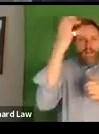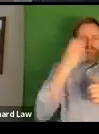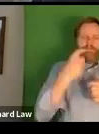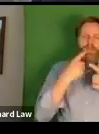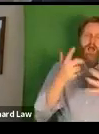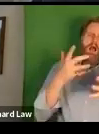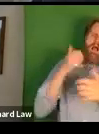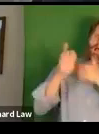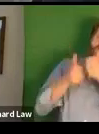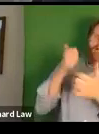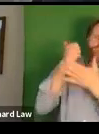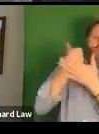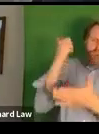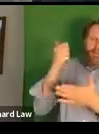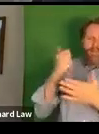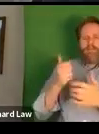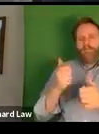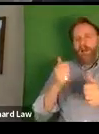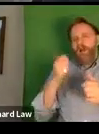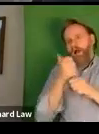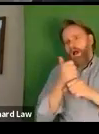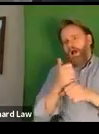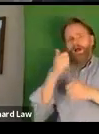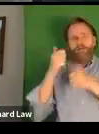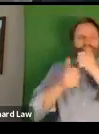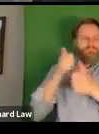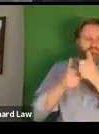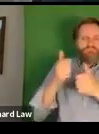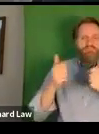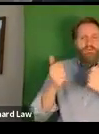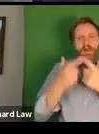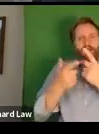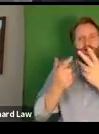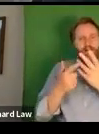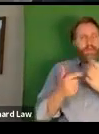delivering this that and the other and then expect us to take a pay cut and all the